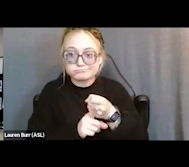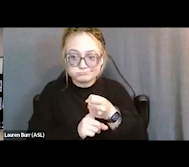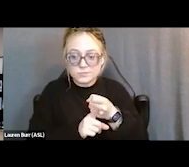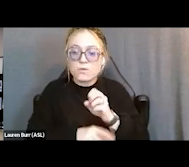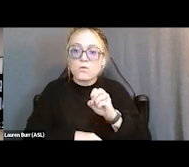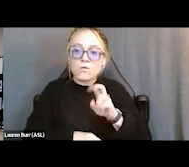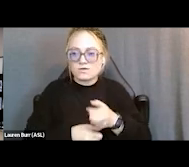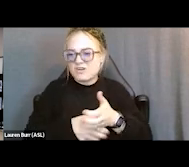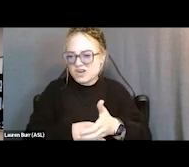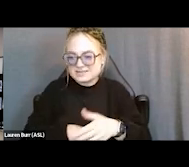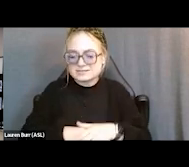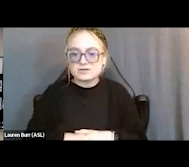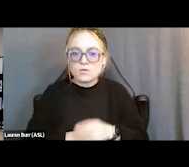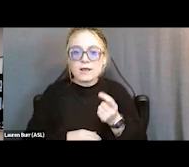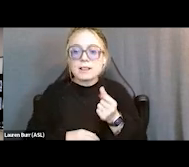while after the substance clears the body.